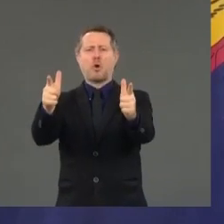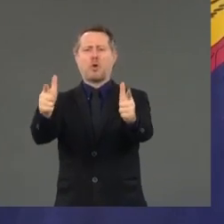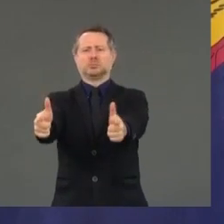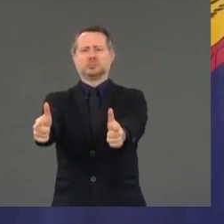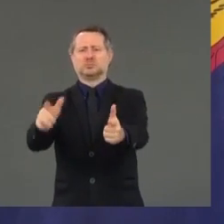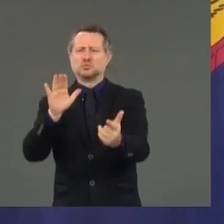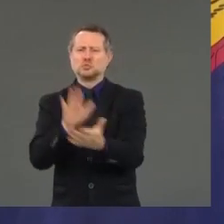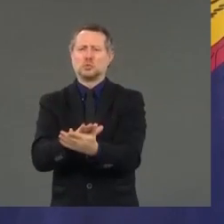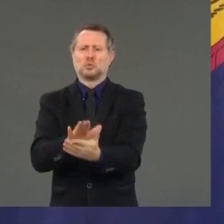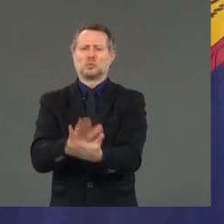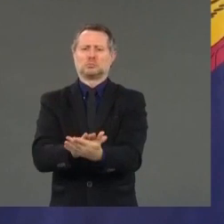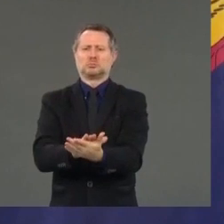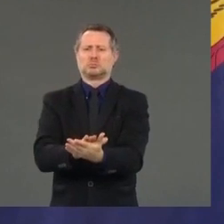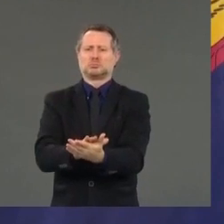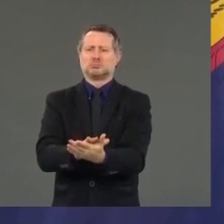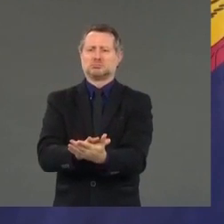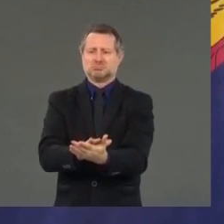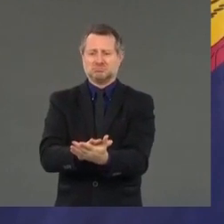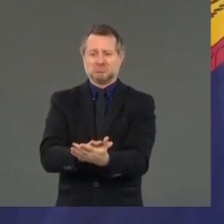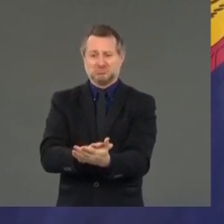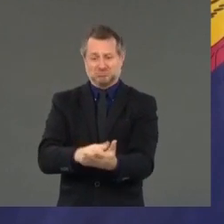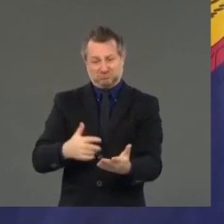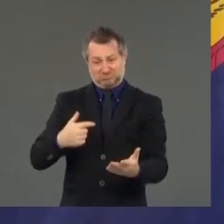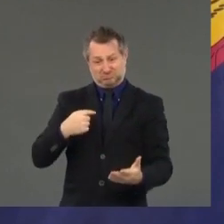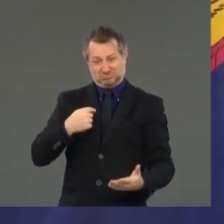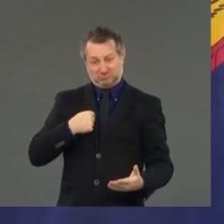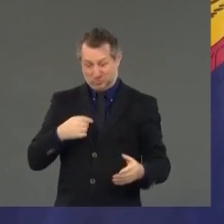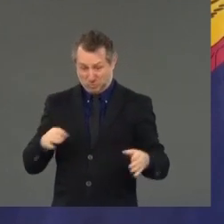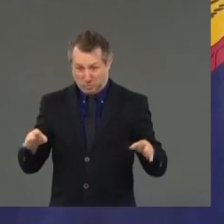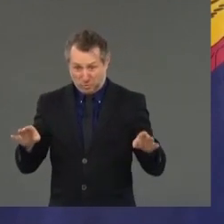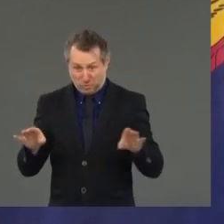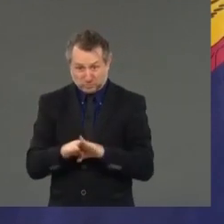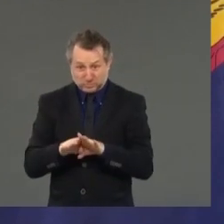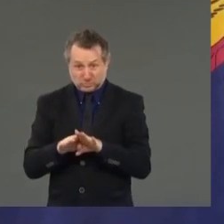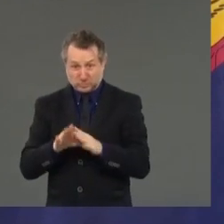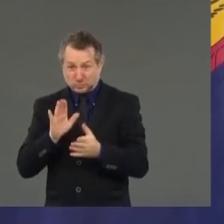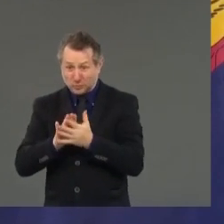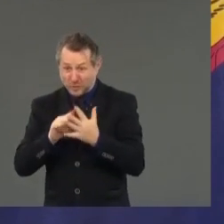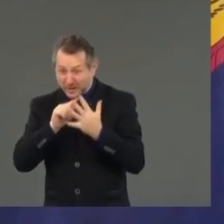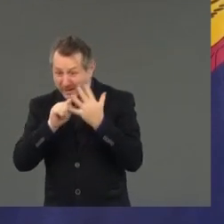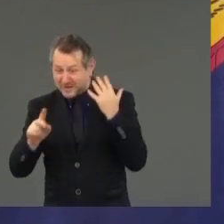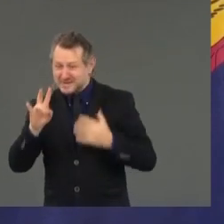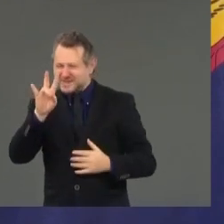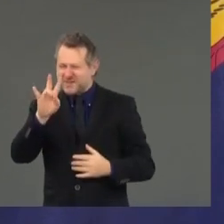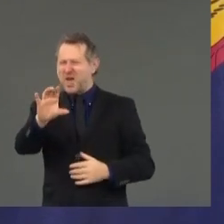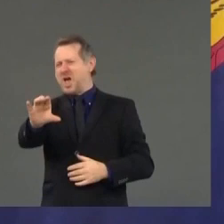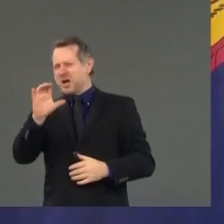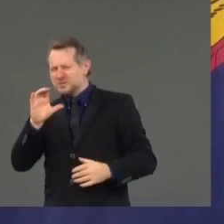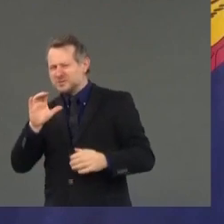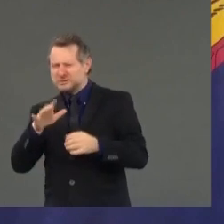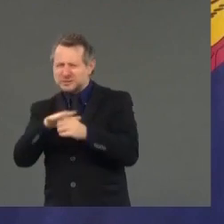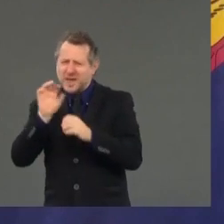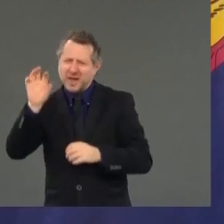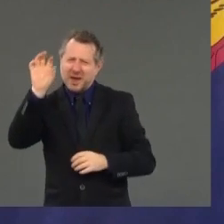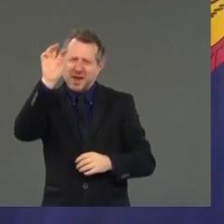I CLOSED DOWN ALL SCHOOLS.